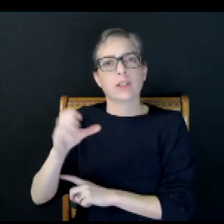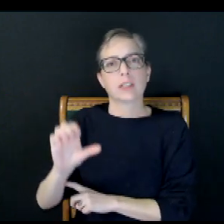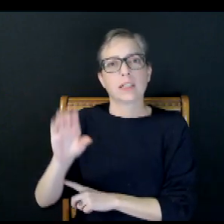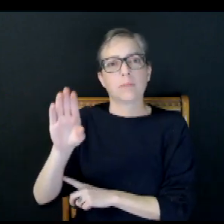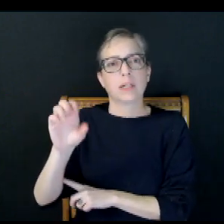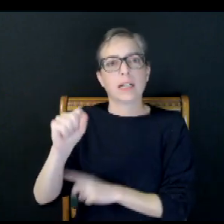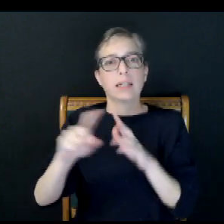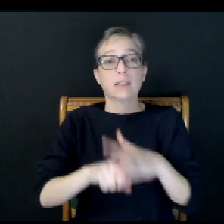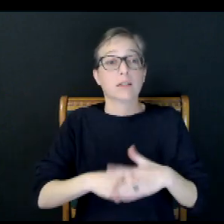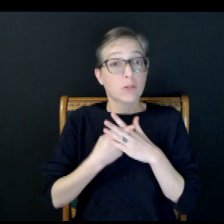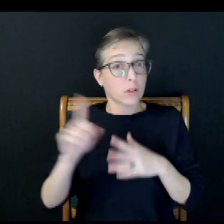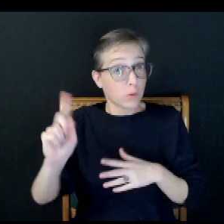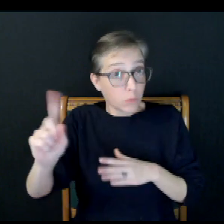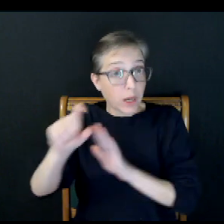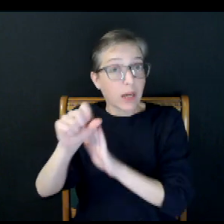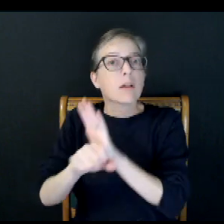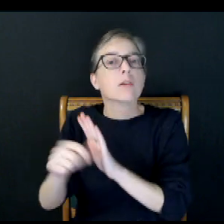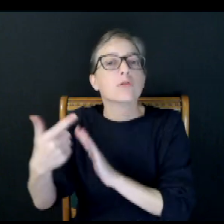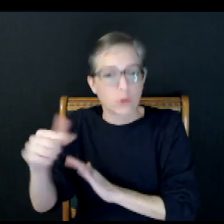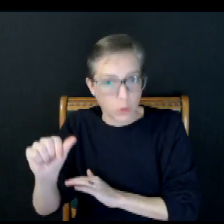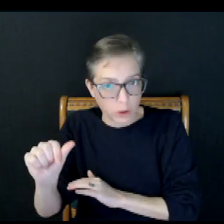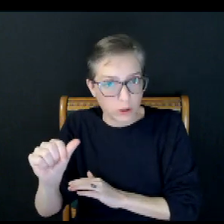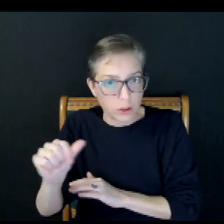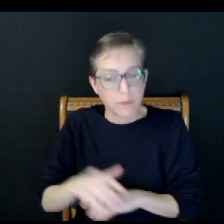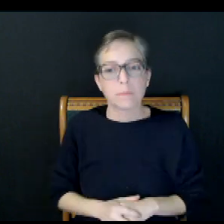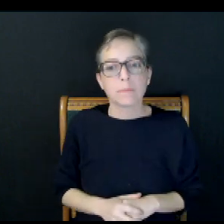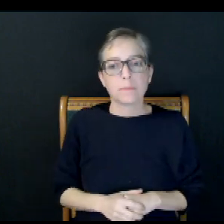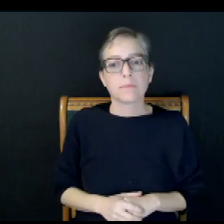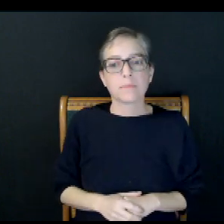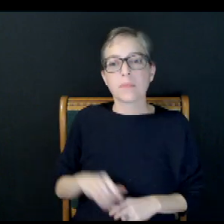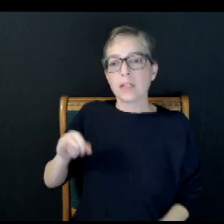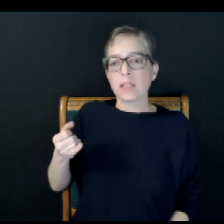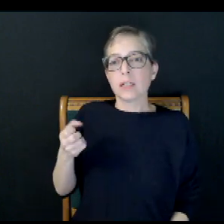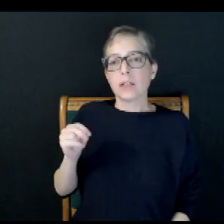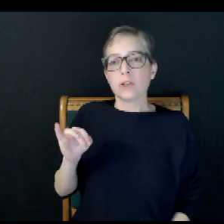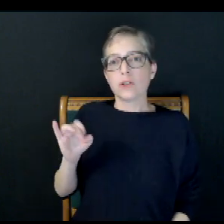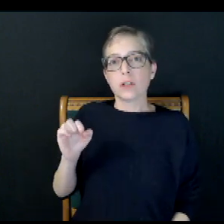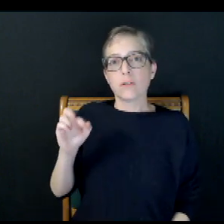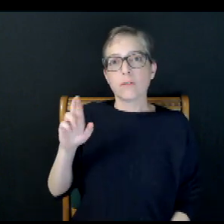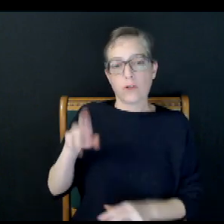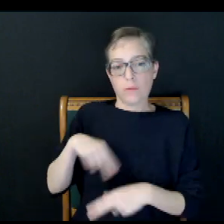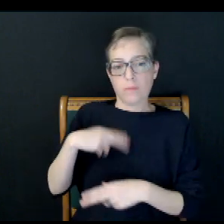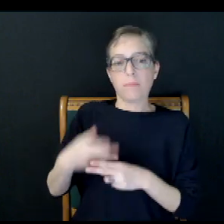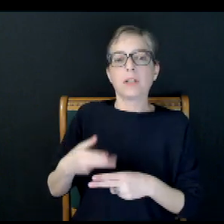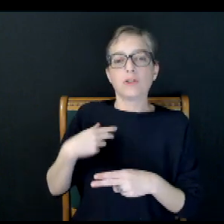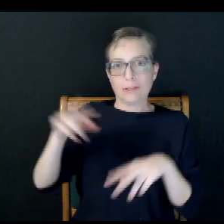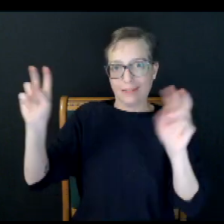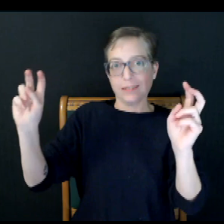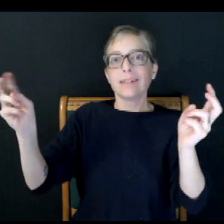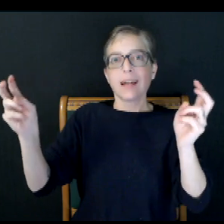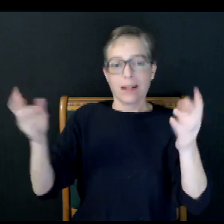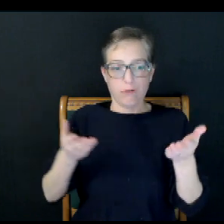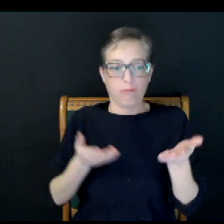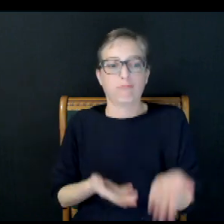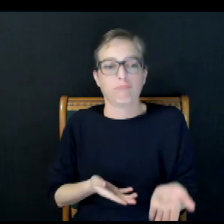As Jennifer stated, the title was Uncovering disparities in Georgia's home and community